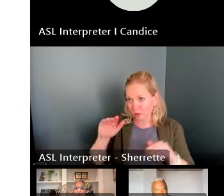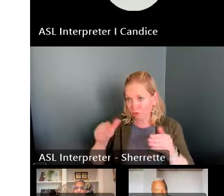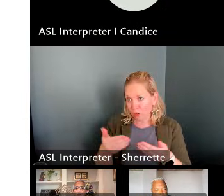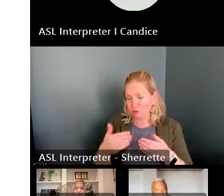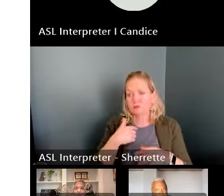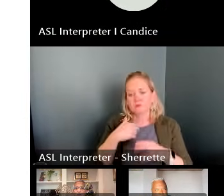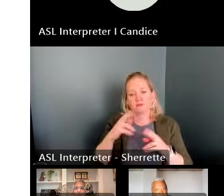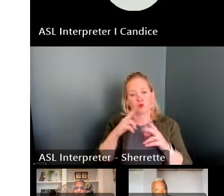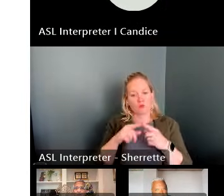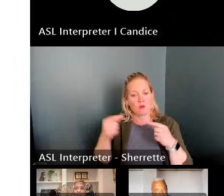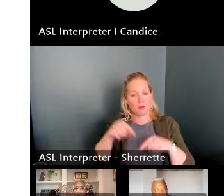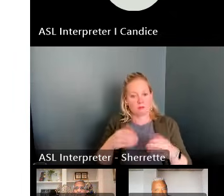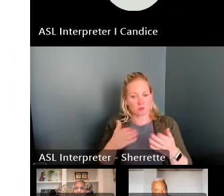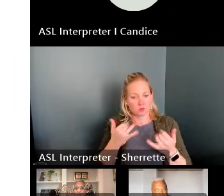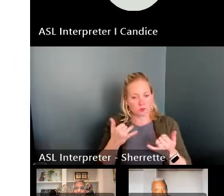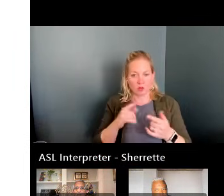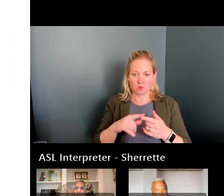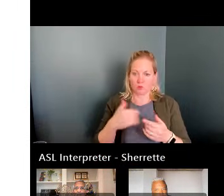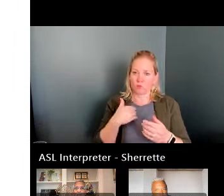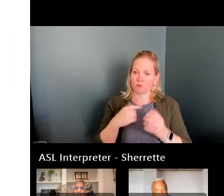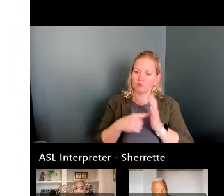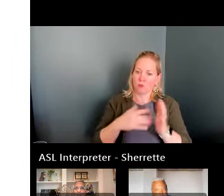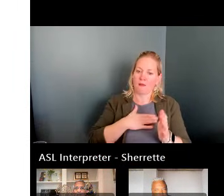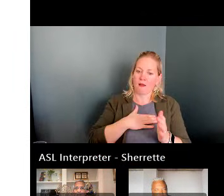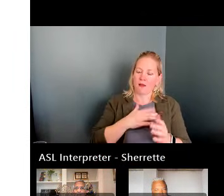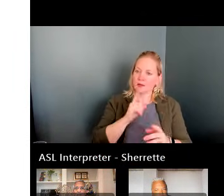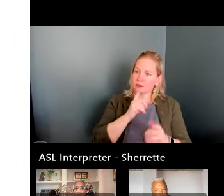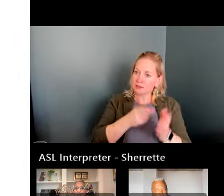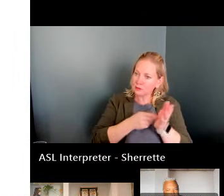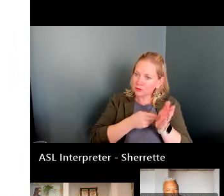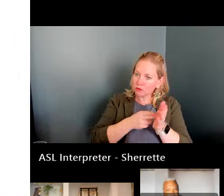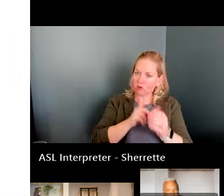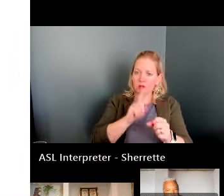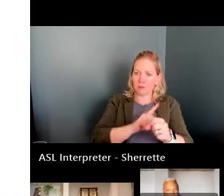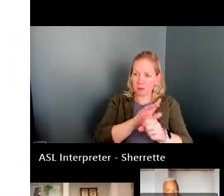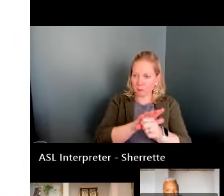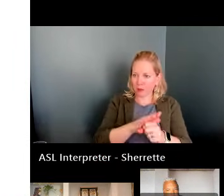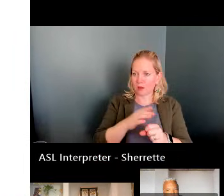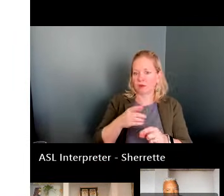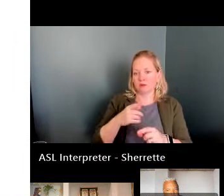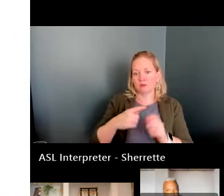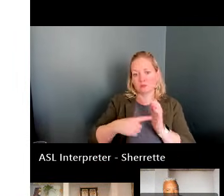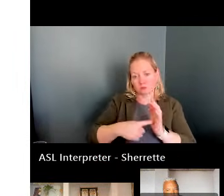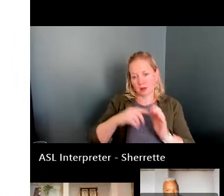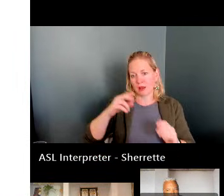to express my sincere commitment on behalf of HHS to improving the lives of individuals with